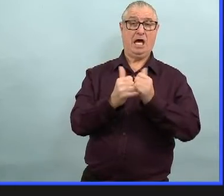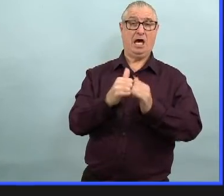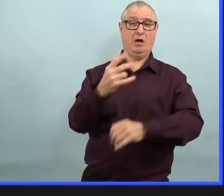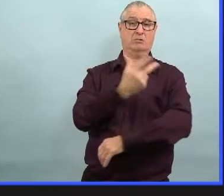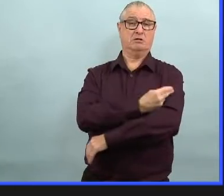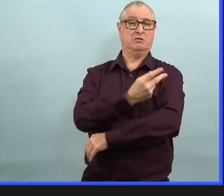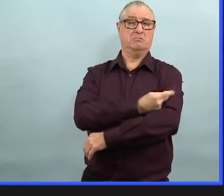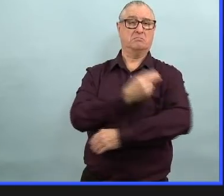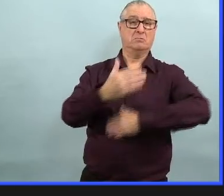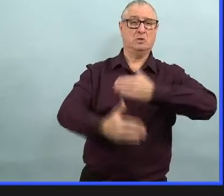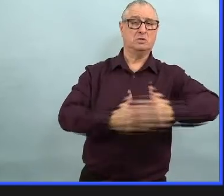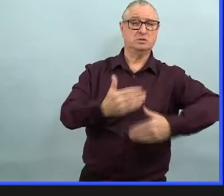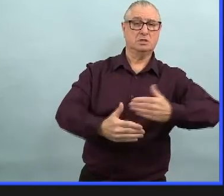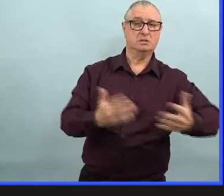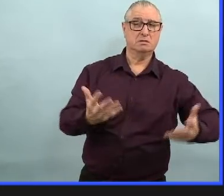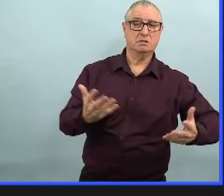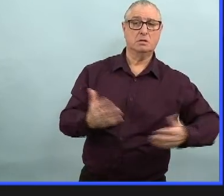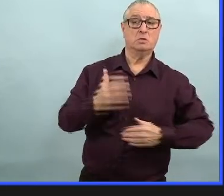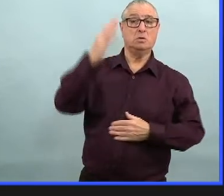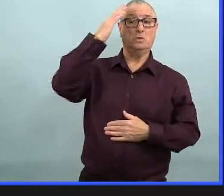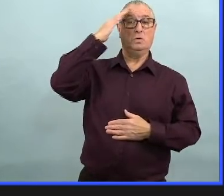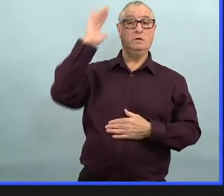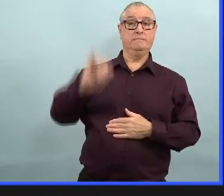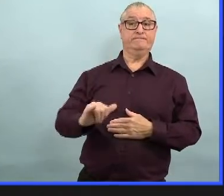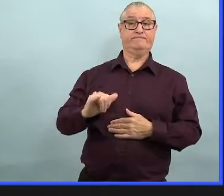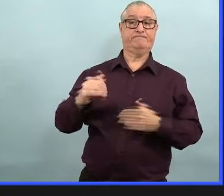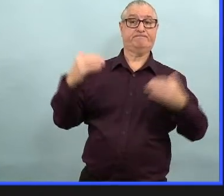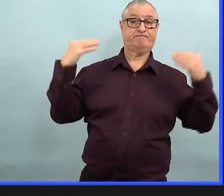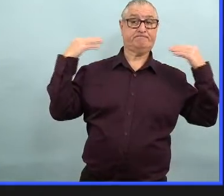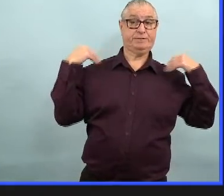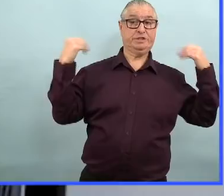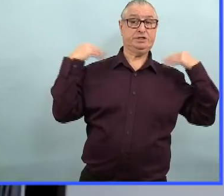to get the the kids vaccinated during the the holidays so how how is it going